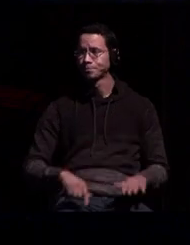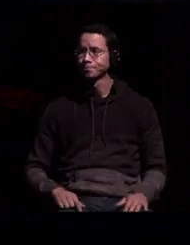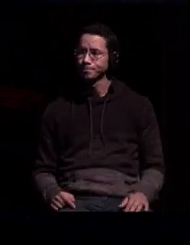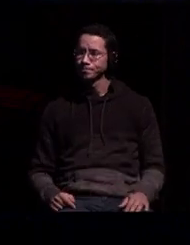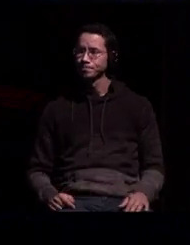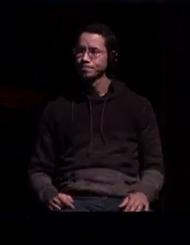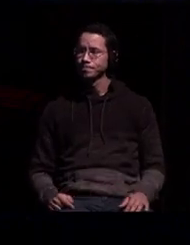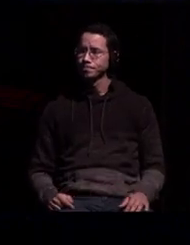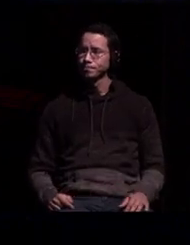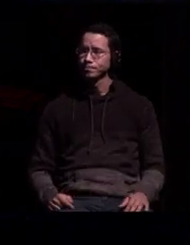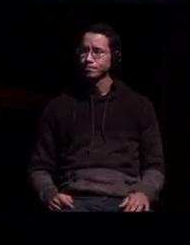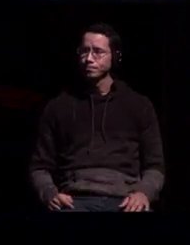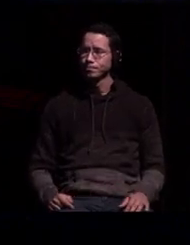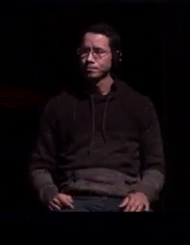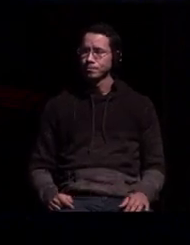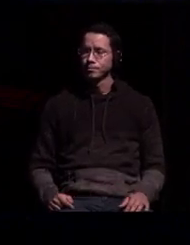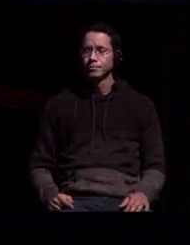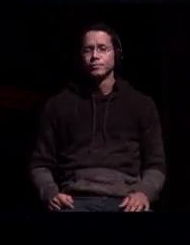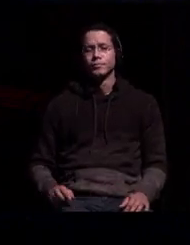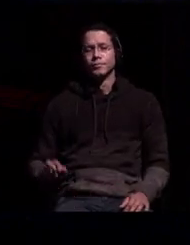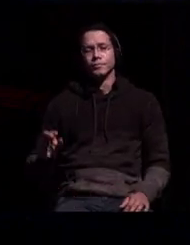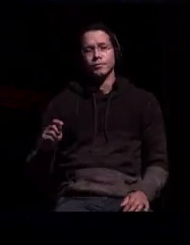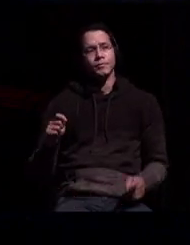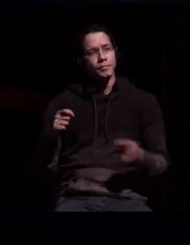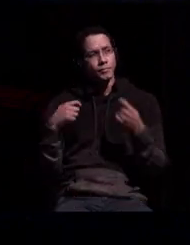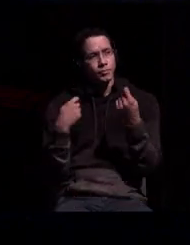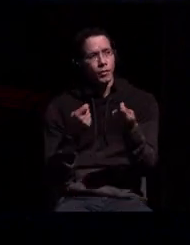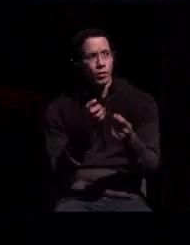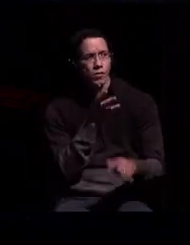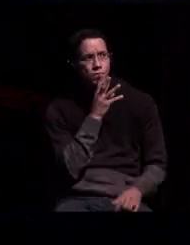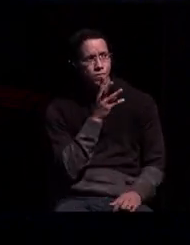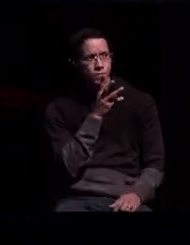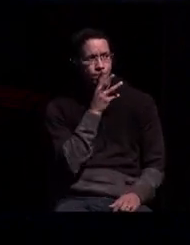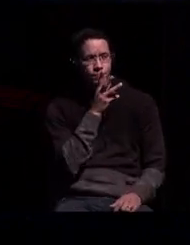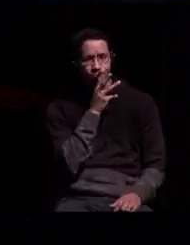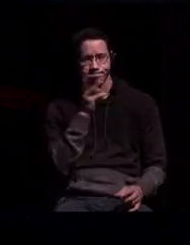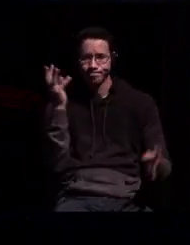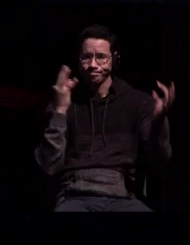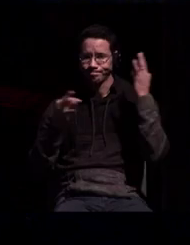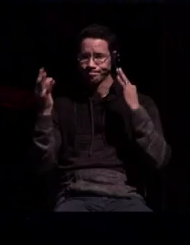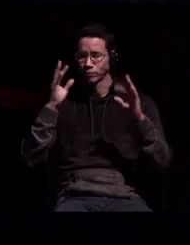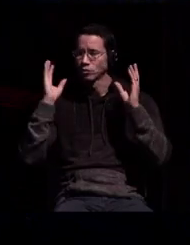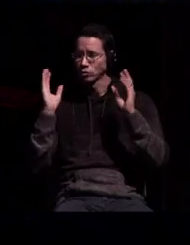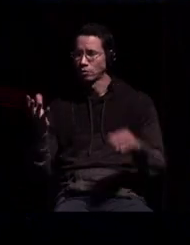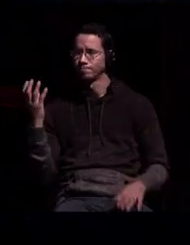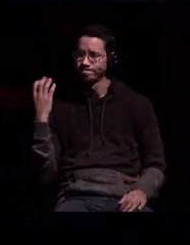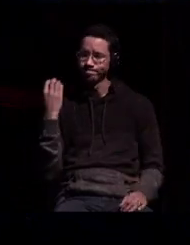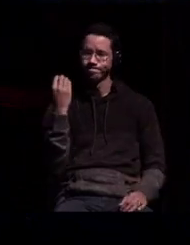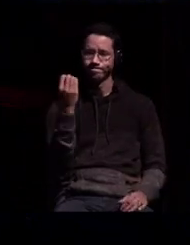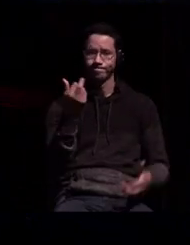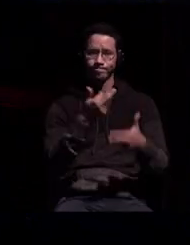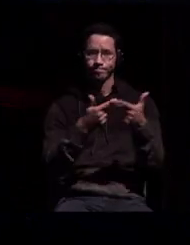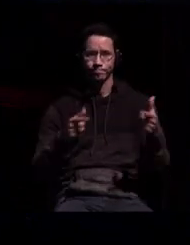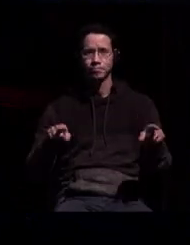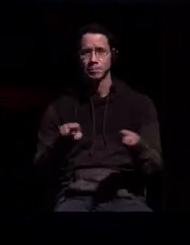tourism knowledge. I have traveled many places and worked on it in many places, but only once